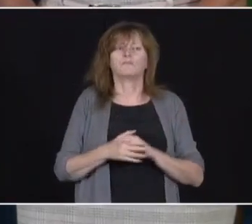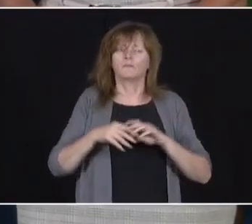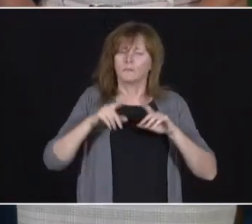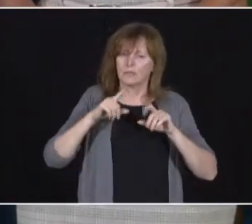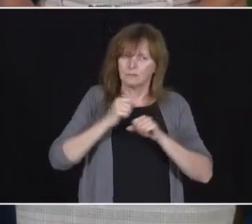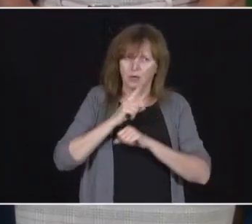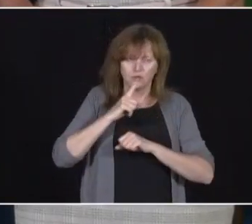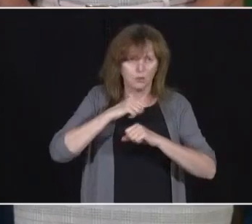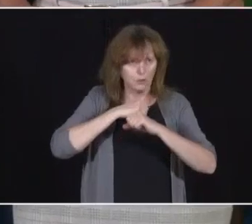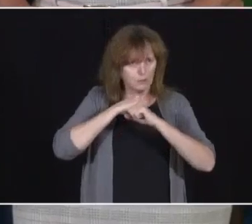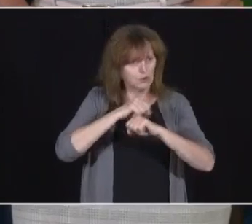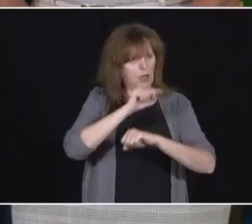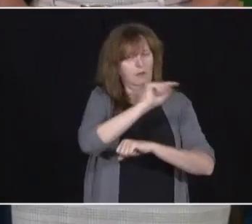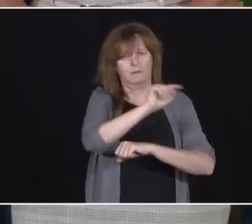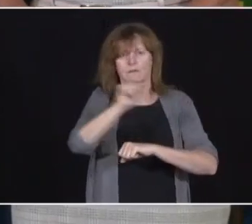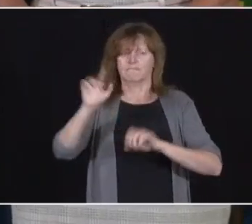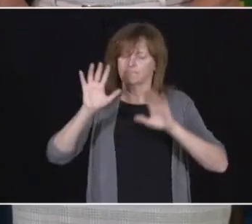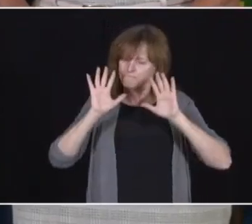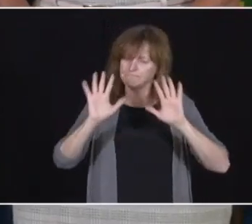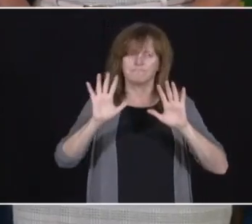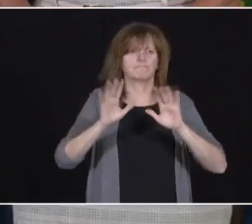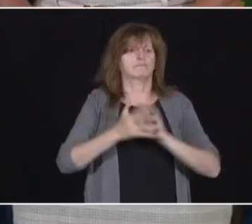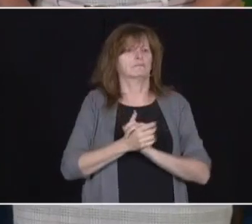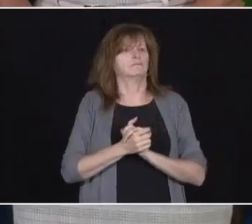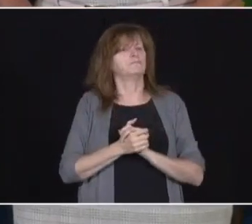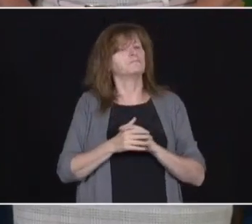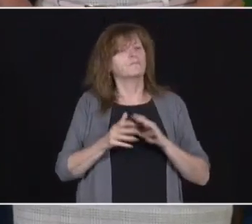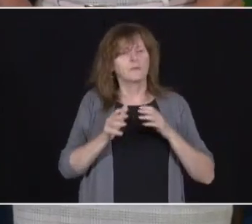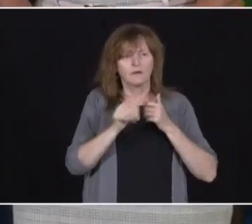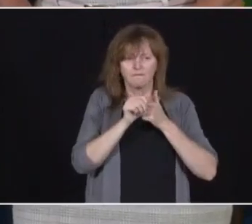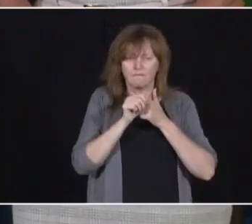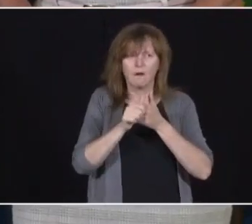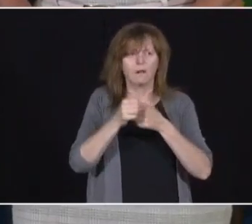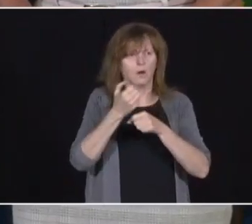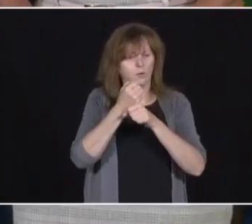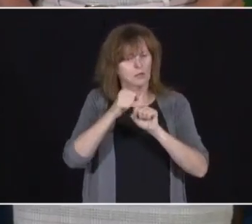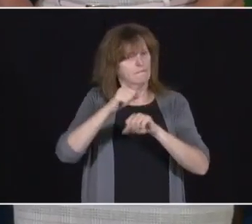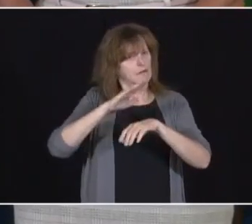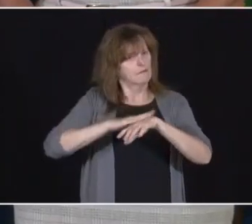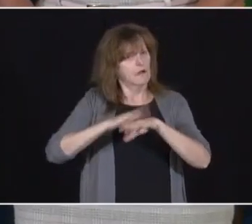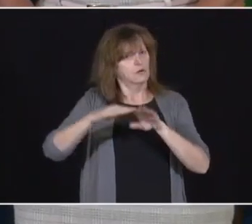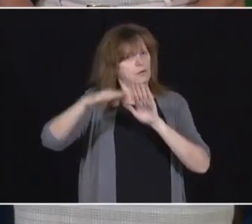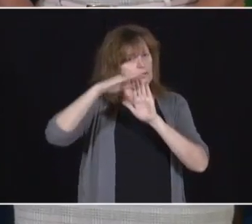that are four bedrooms that are now two bedrooms. We need to make sure that people are protected.